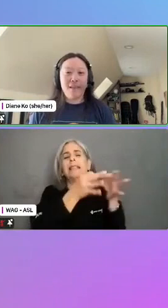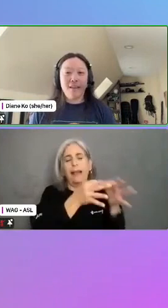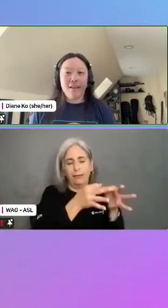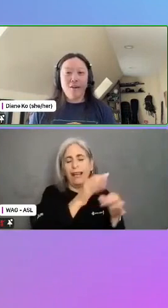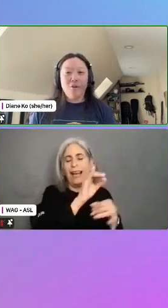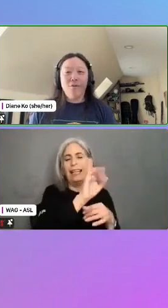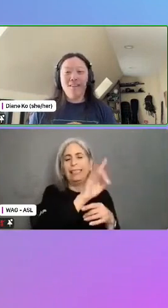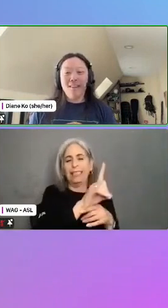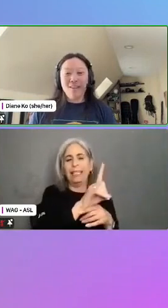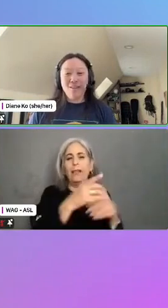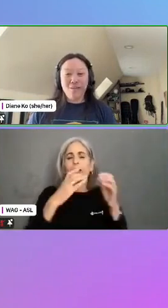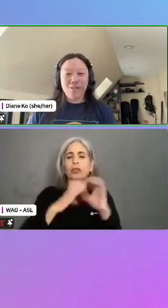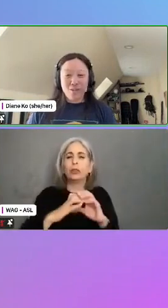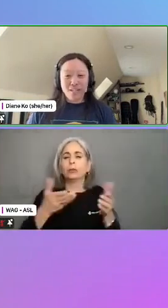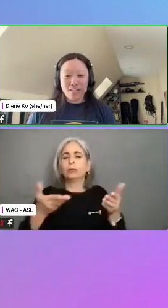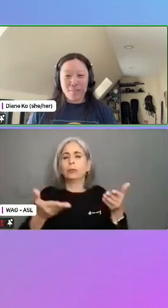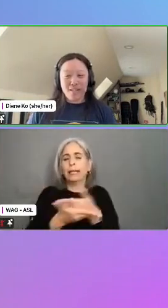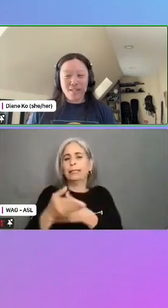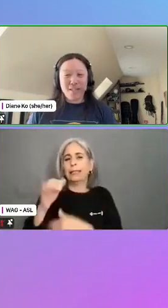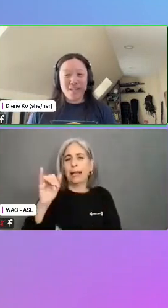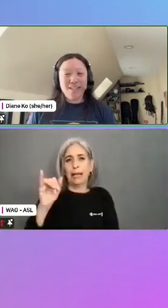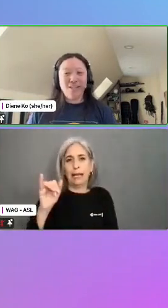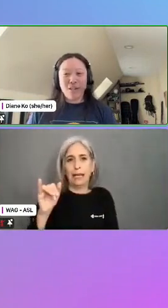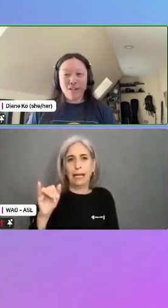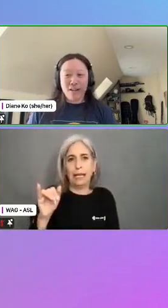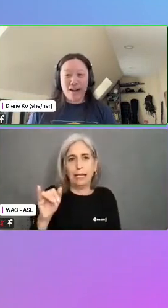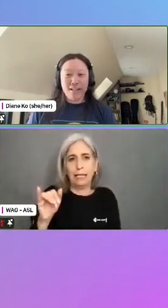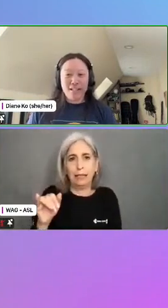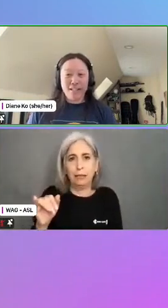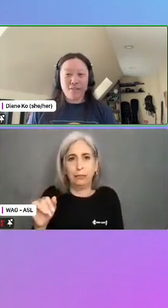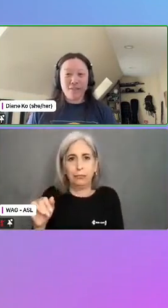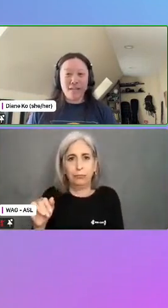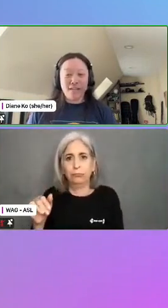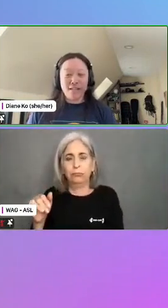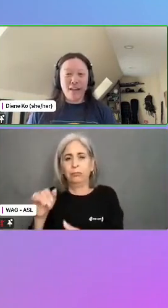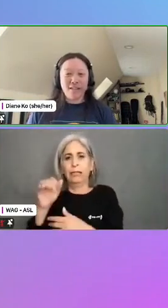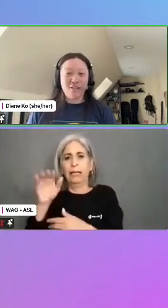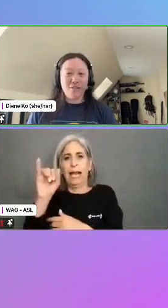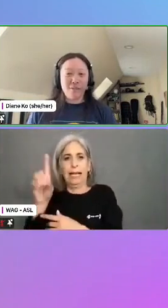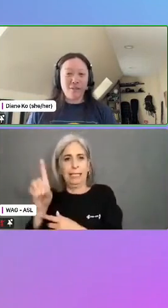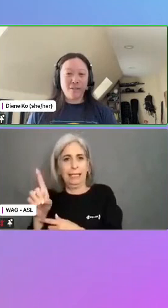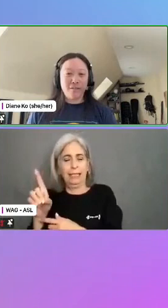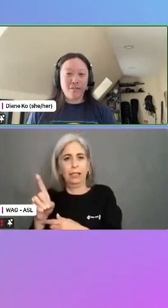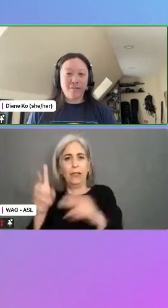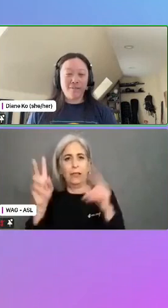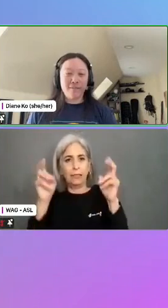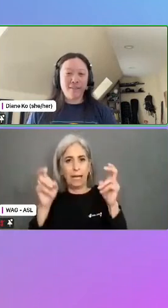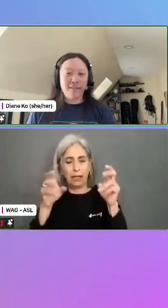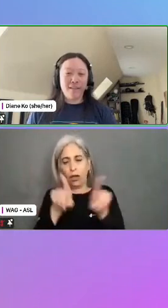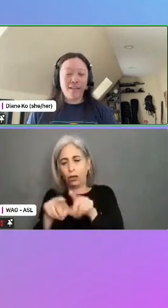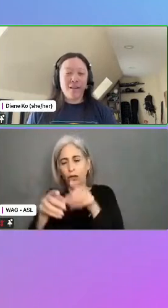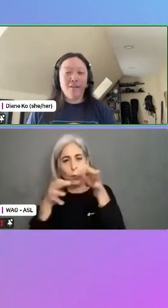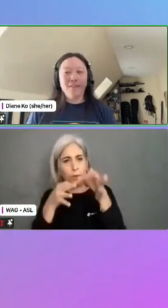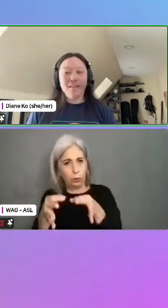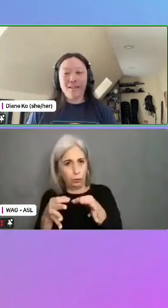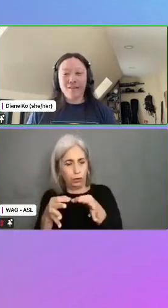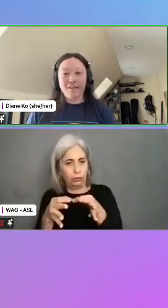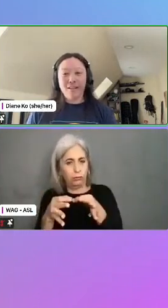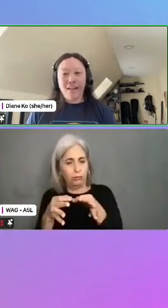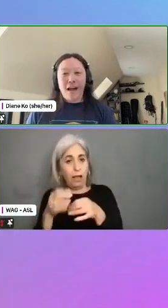useful for things like, fo seeking dynamic routing on contact.. new page comic with Another approach is to bypass rep conventions and use a Dom curry like get element by ID to target a specific element. This breaks from React